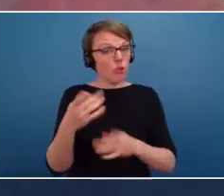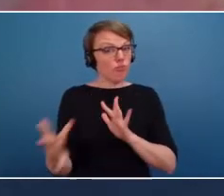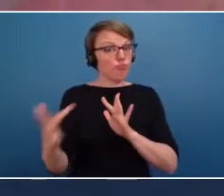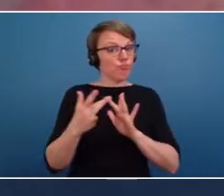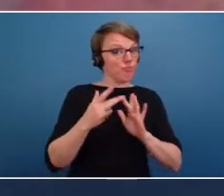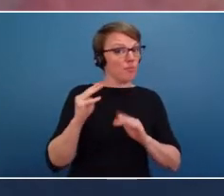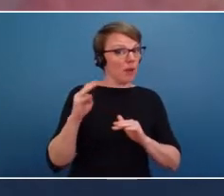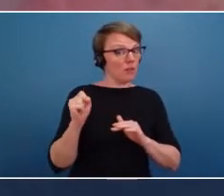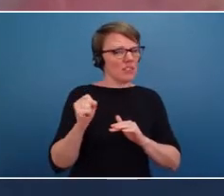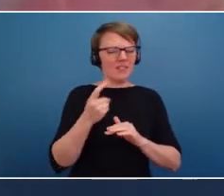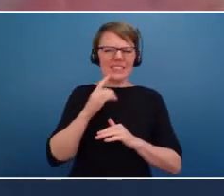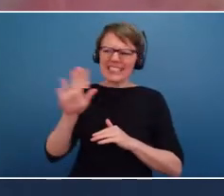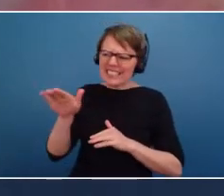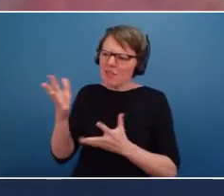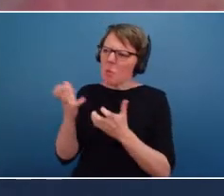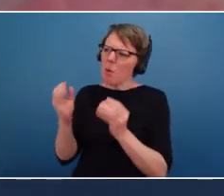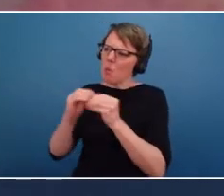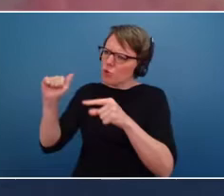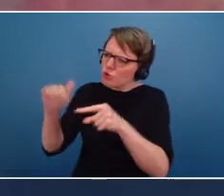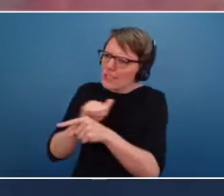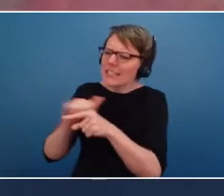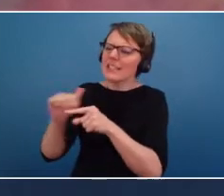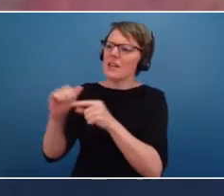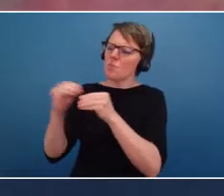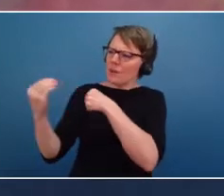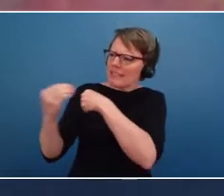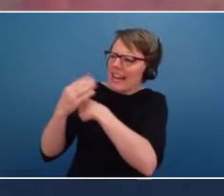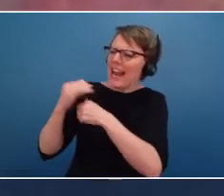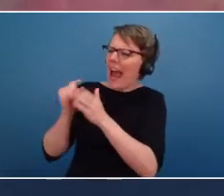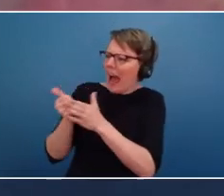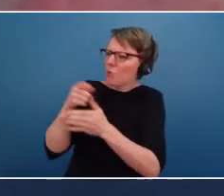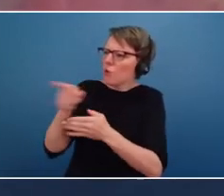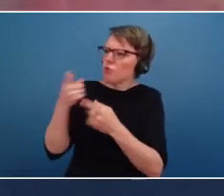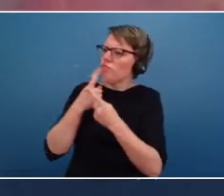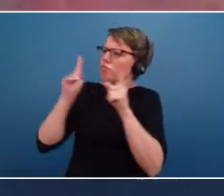and more guidance on now to work remotely and use Teams.